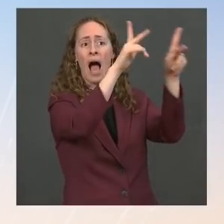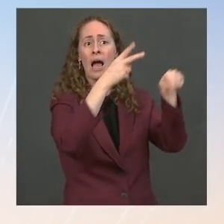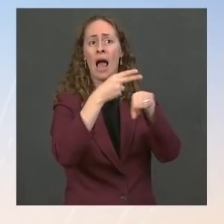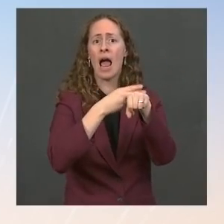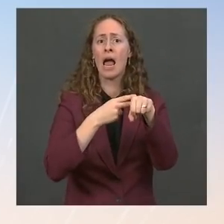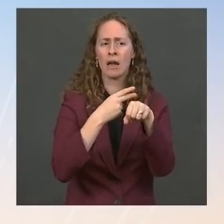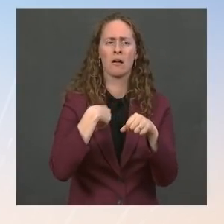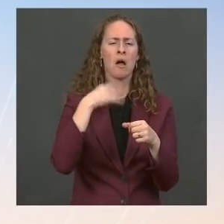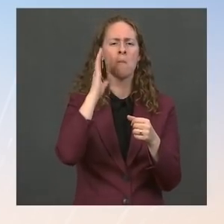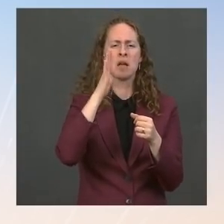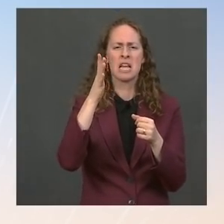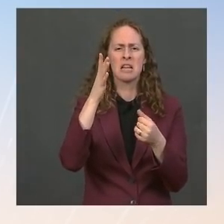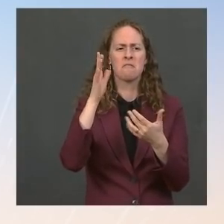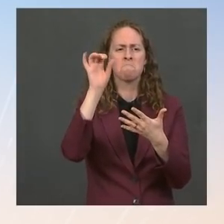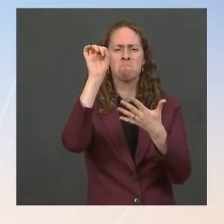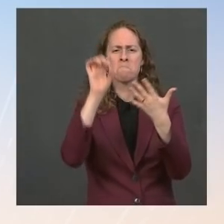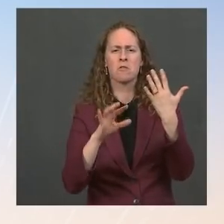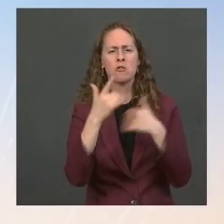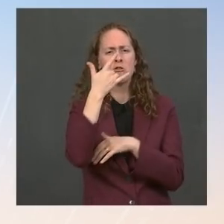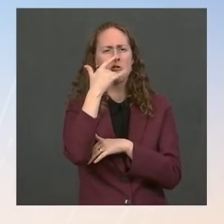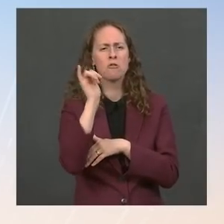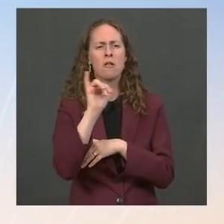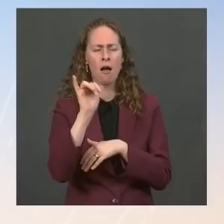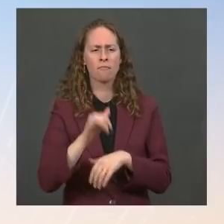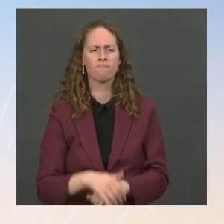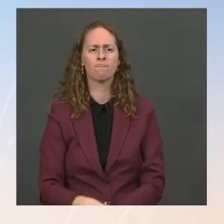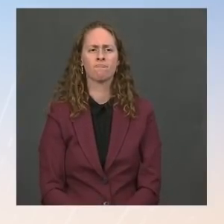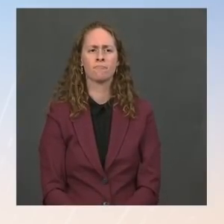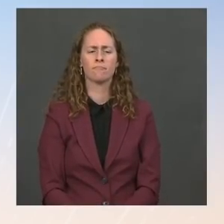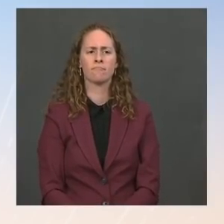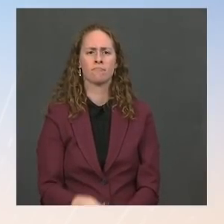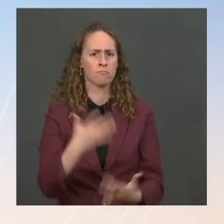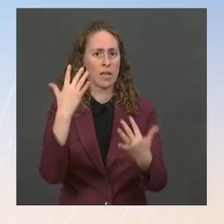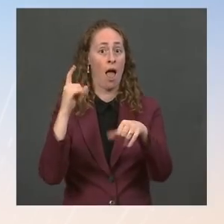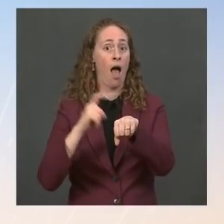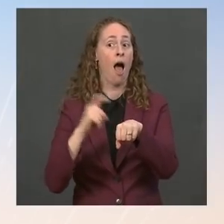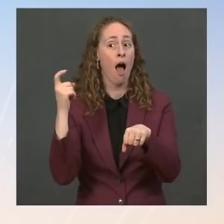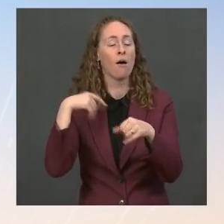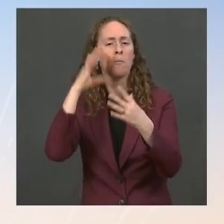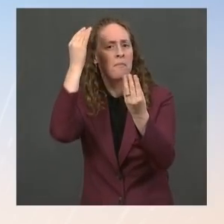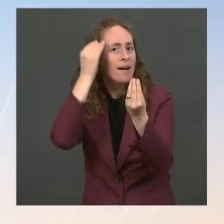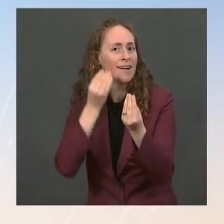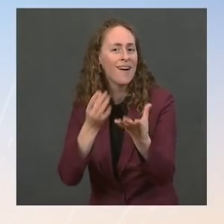about what that looks like when they get on the ground. The Press: Can I follow up on that? Jen. Jen. Ms Psaki: Oh. Go ahead. Go ahead, Yamiche. The Press: Thanks so much, Jen.